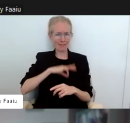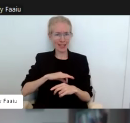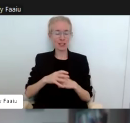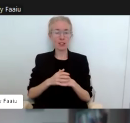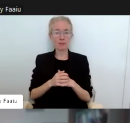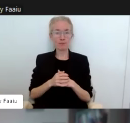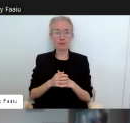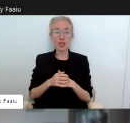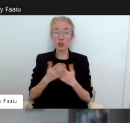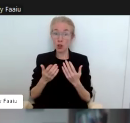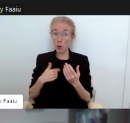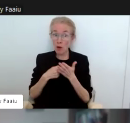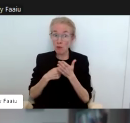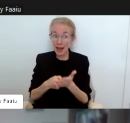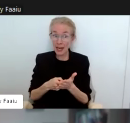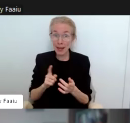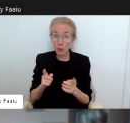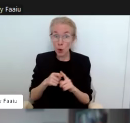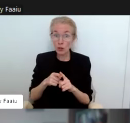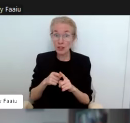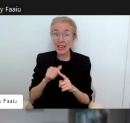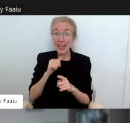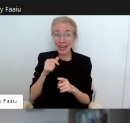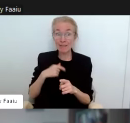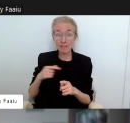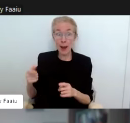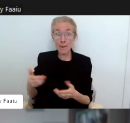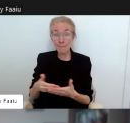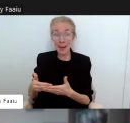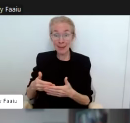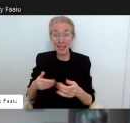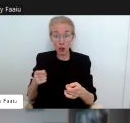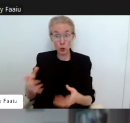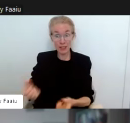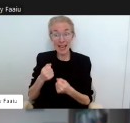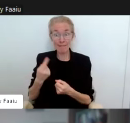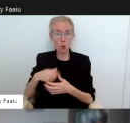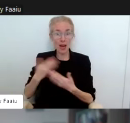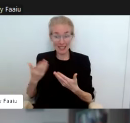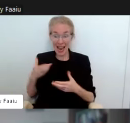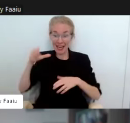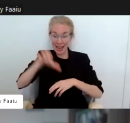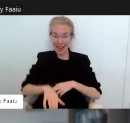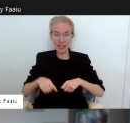somebody's child, push them around Auckland in a buggy and see how